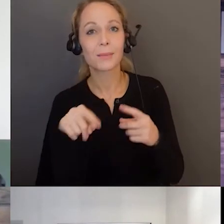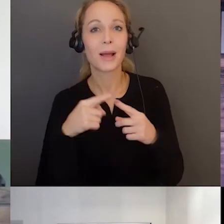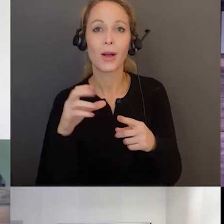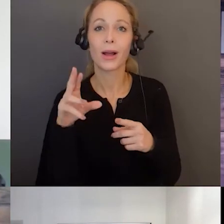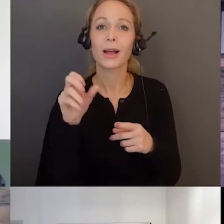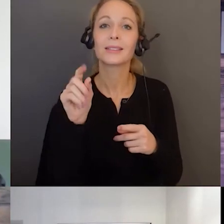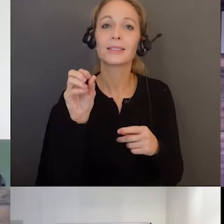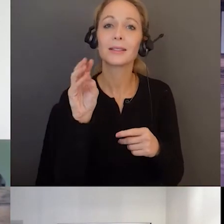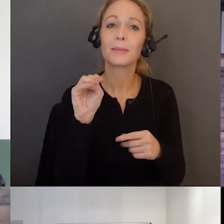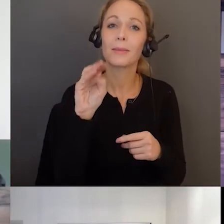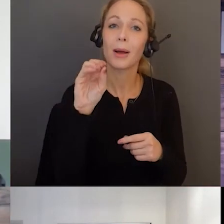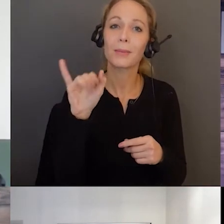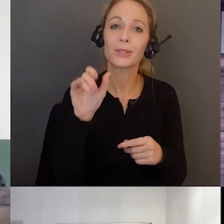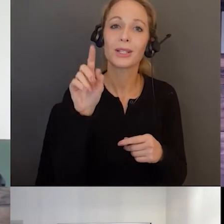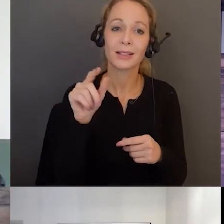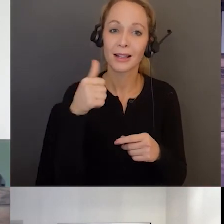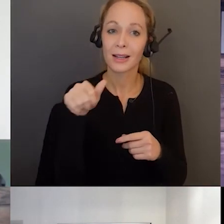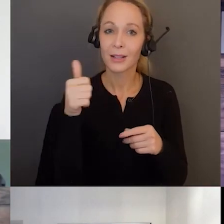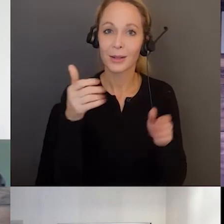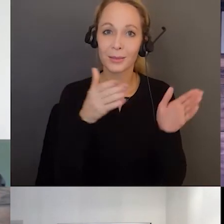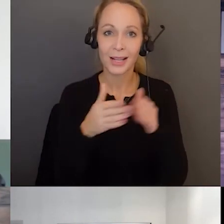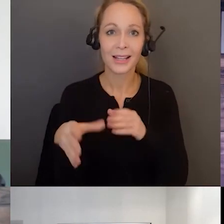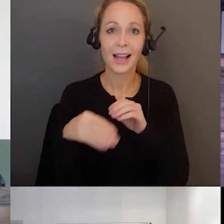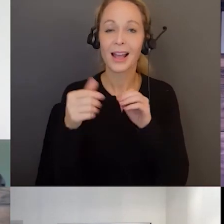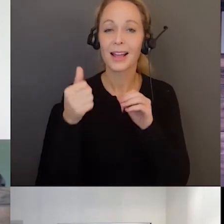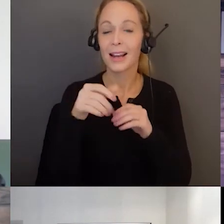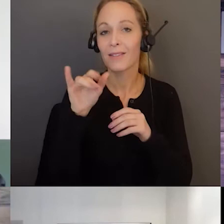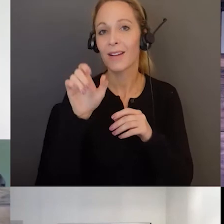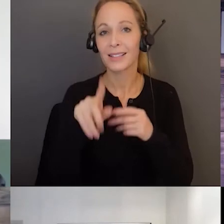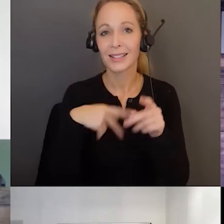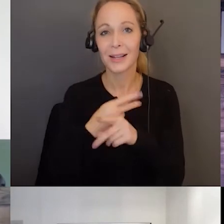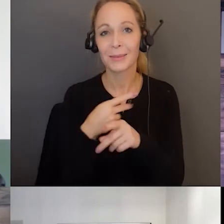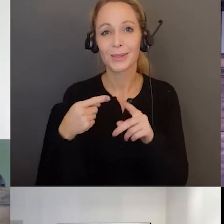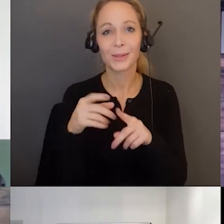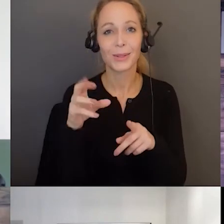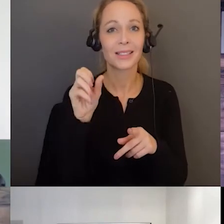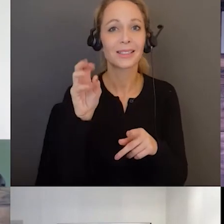ARE THERE ANY PLANS TO ADD OTHER FILE TYPES TO CUSTOM OBJECTS?